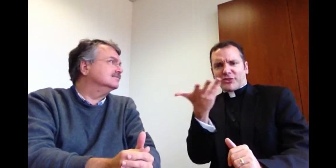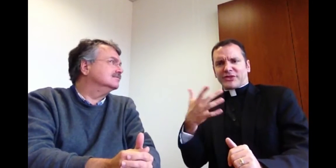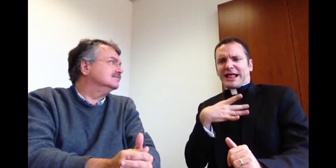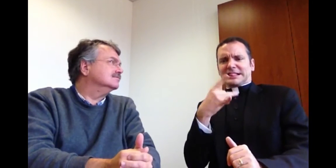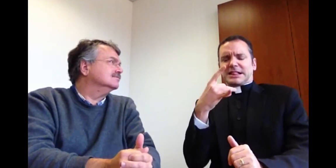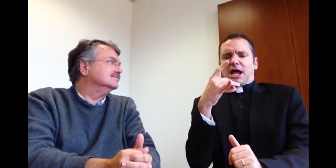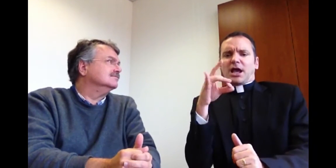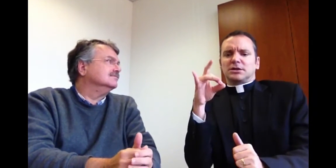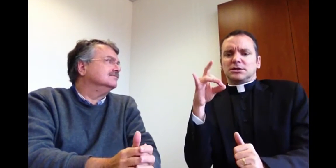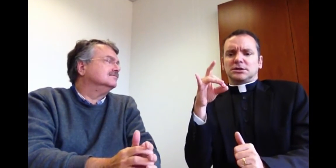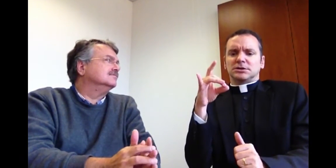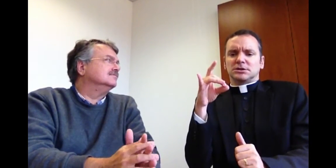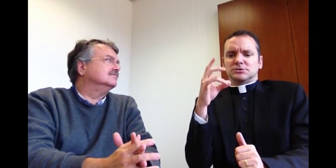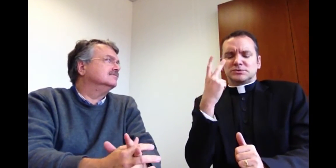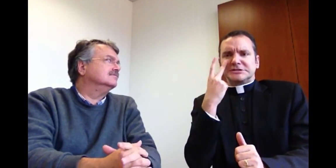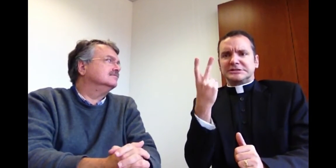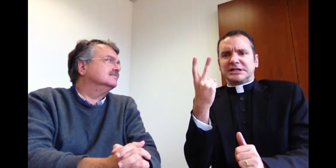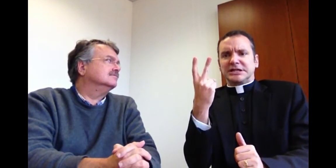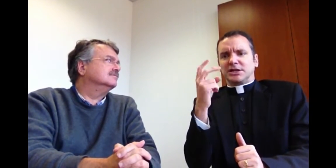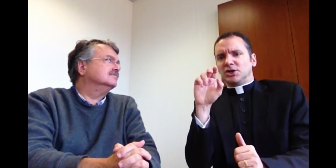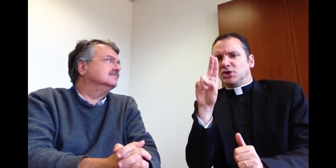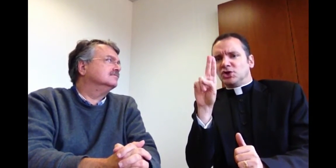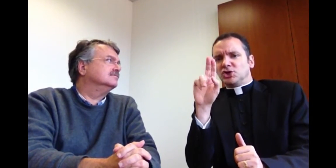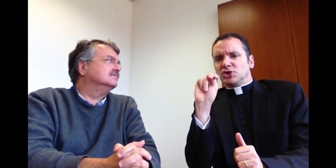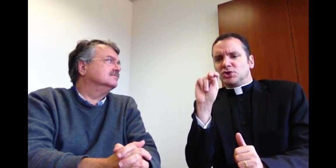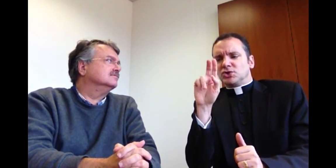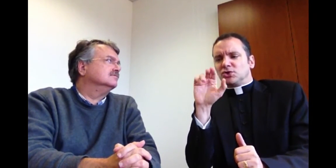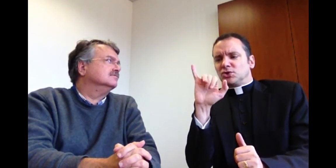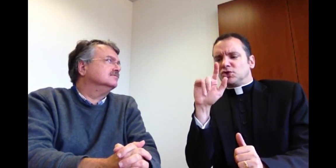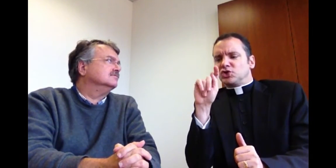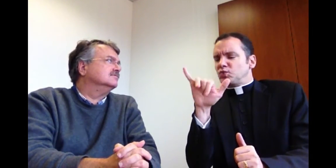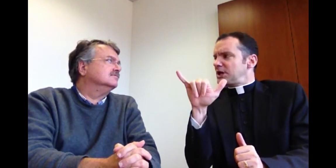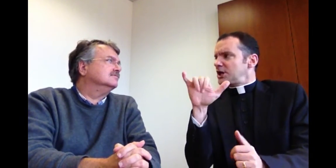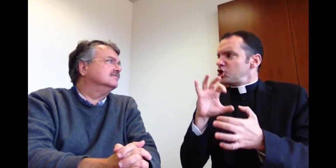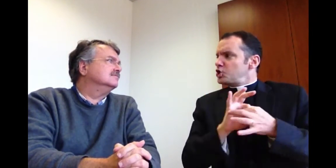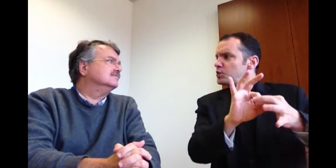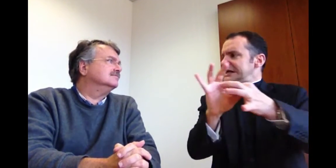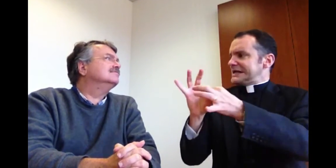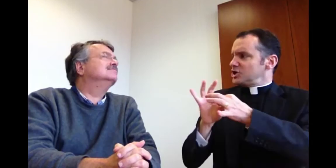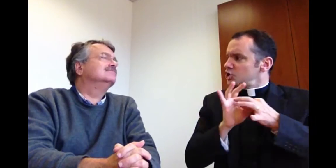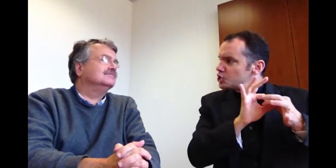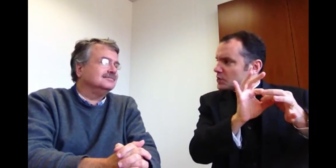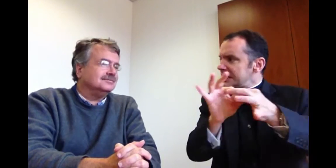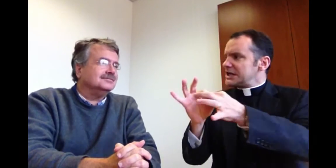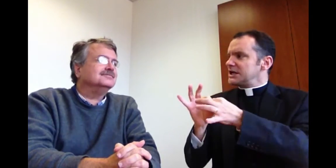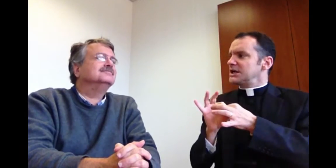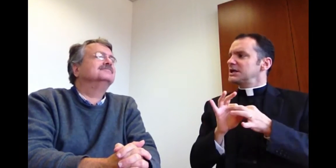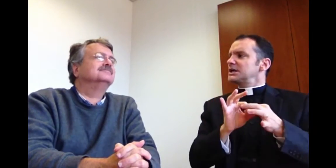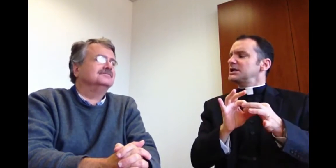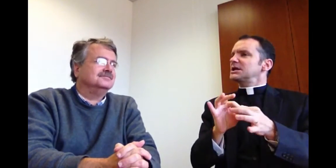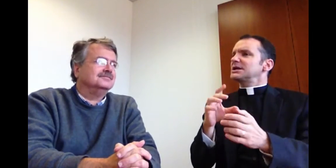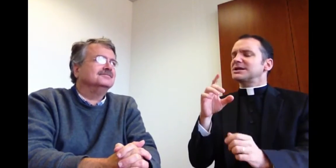Another thing I like about how the movie presented itself is the theme of unity.